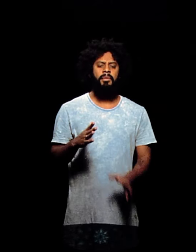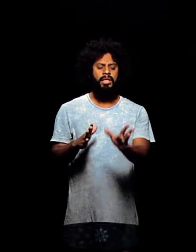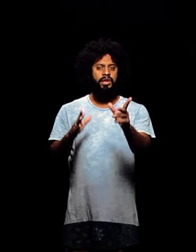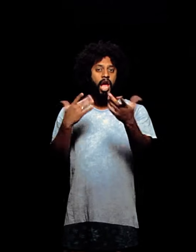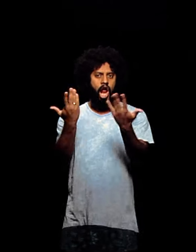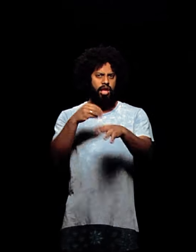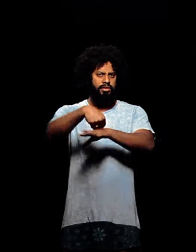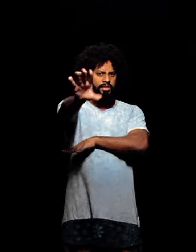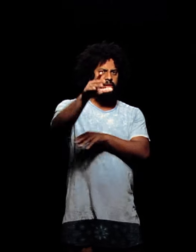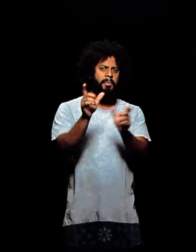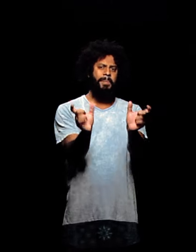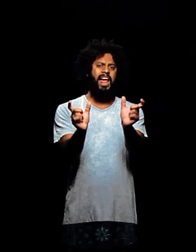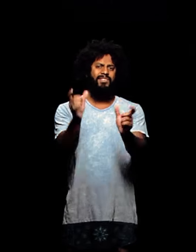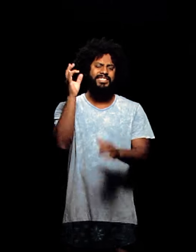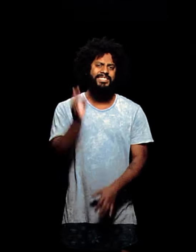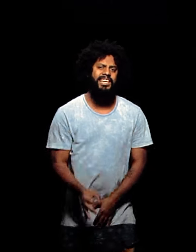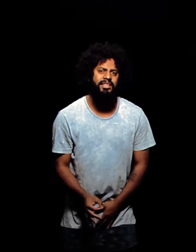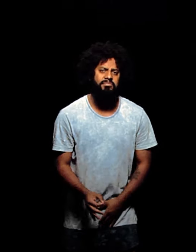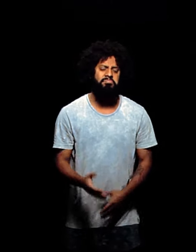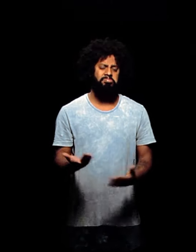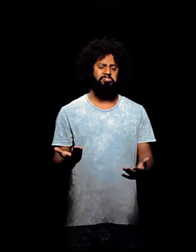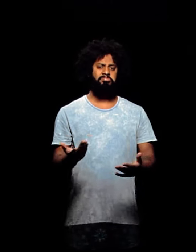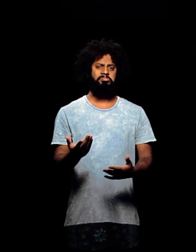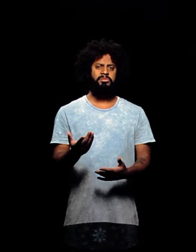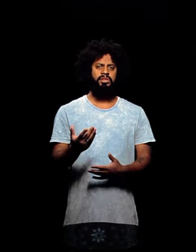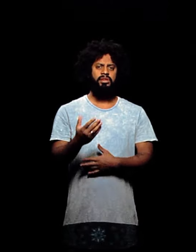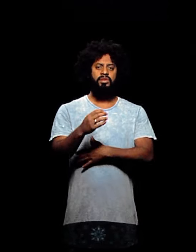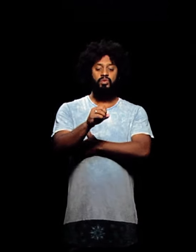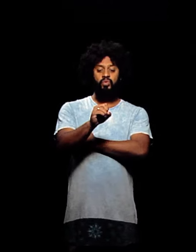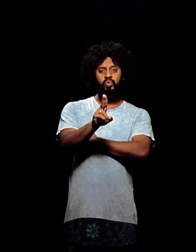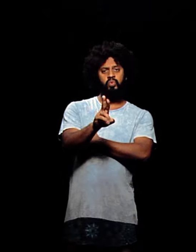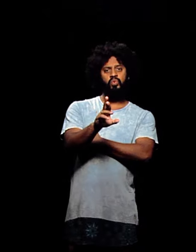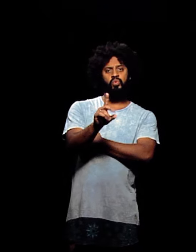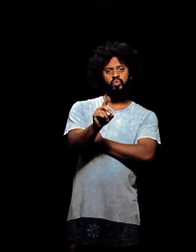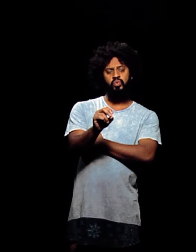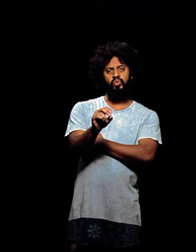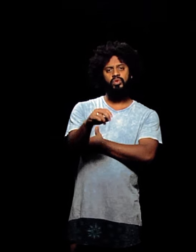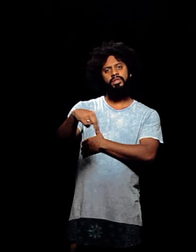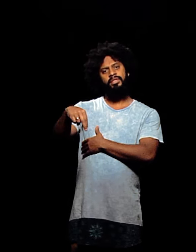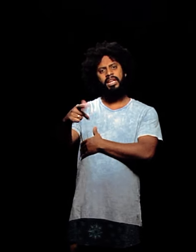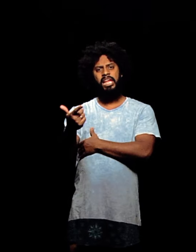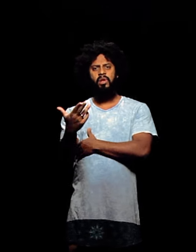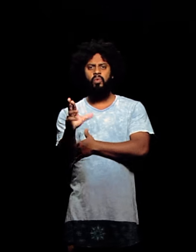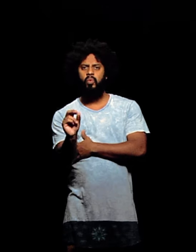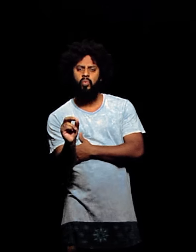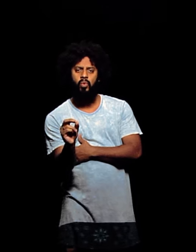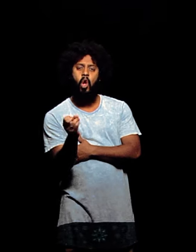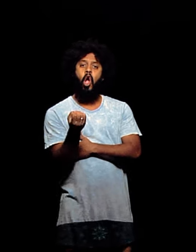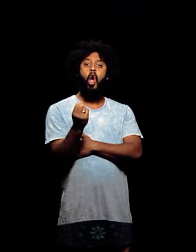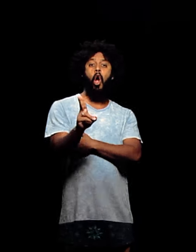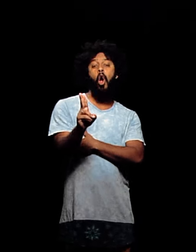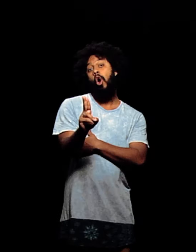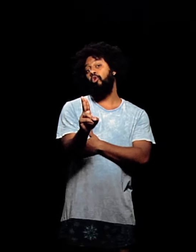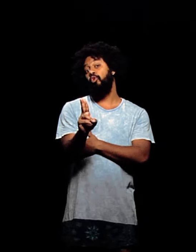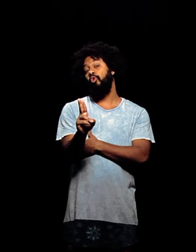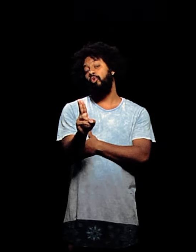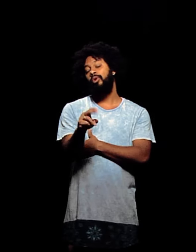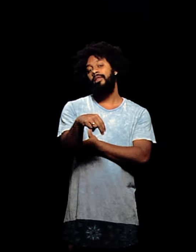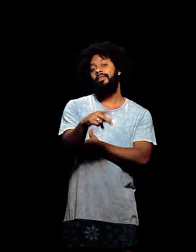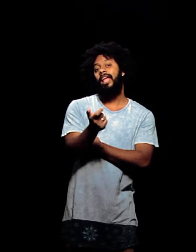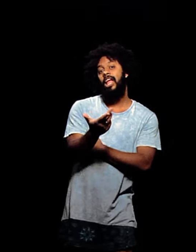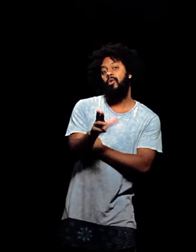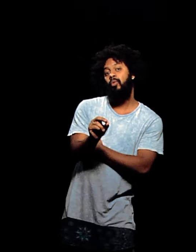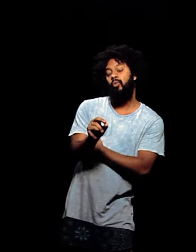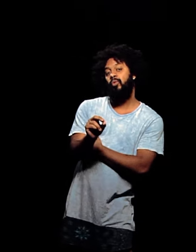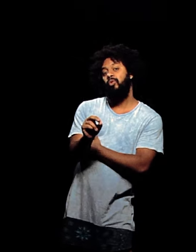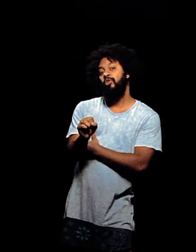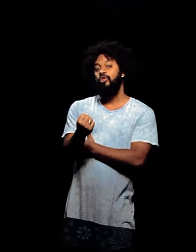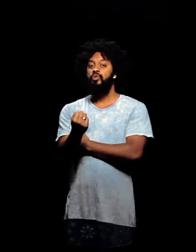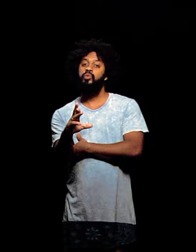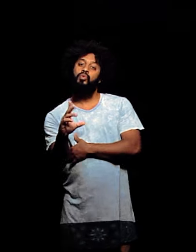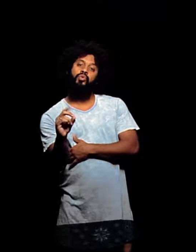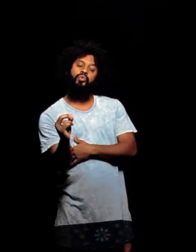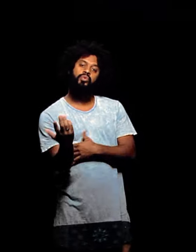And about that term: do you think the correct term is deaf black or black deaf?